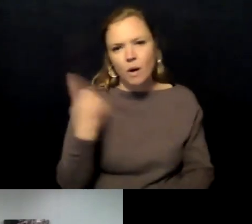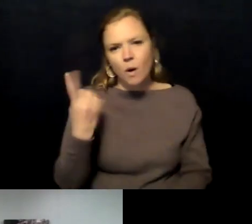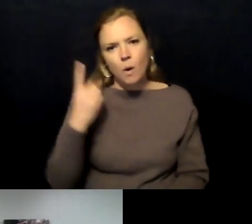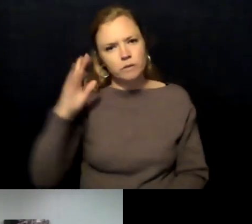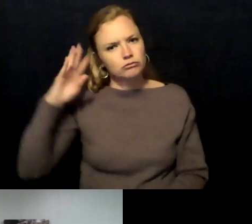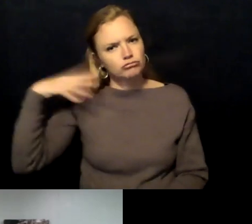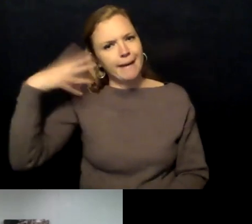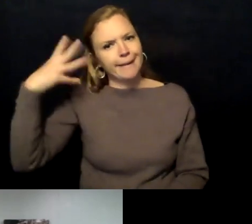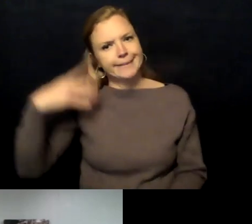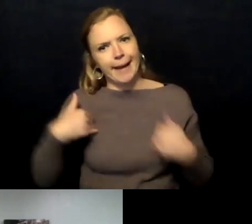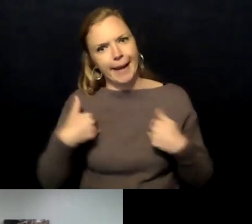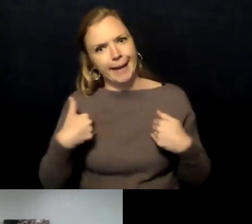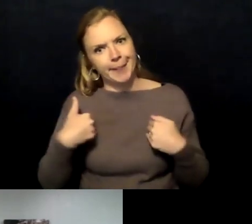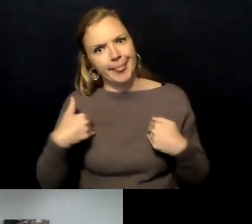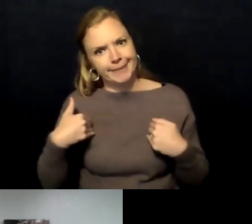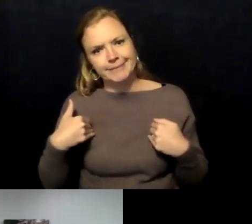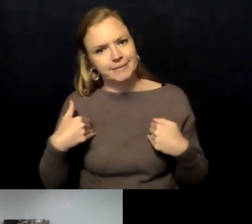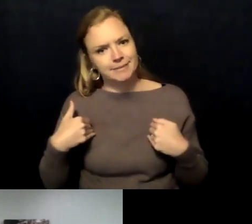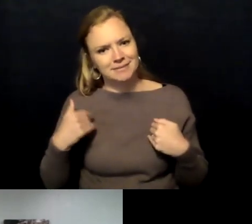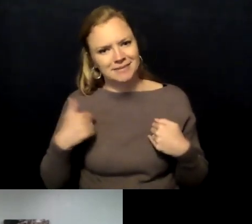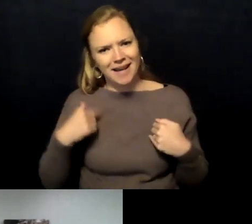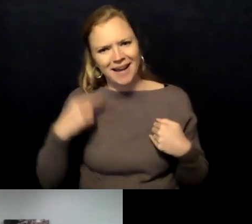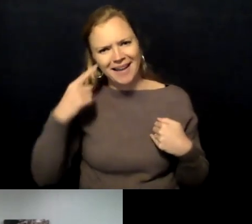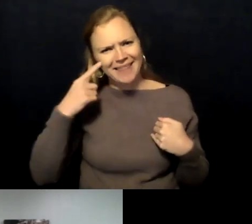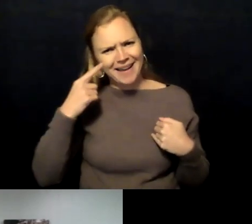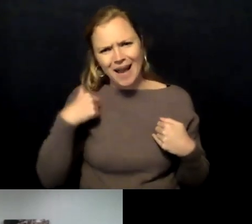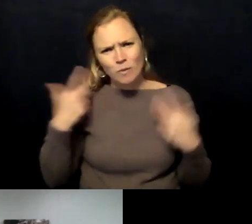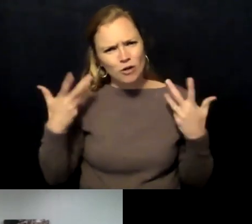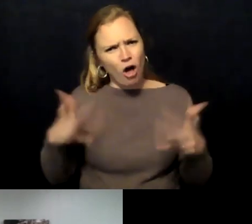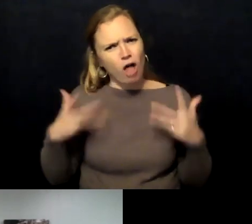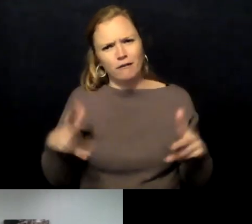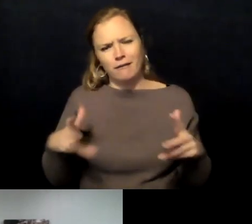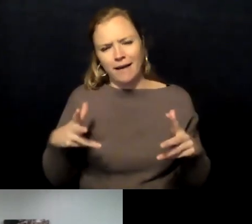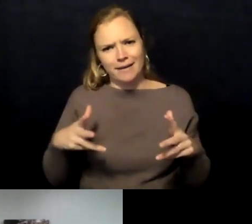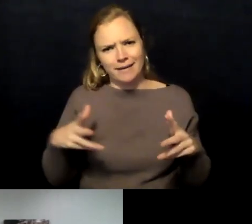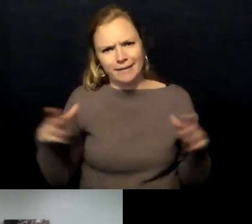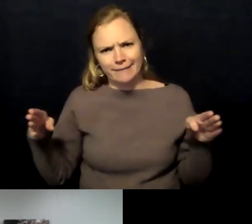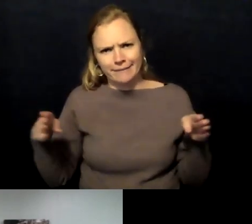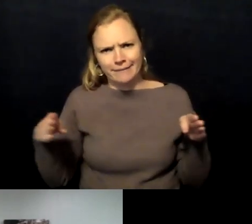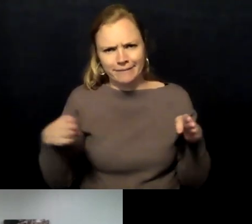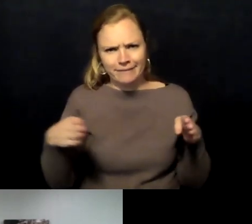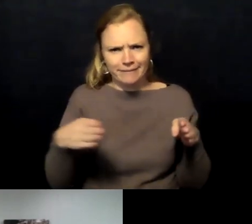direction without even really knowing it. Horticulture is actually my